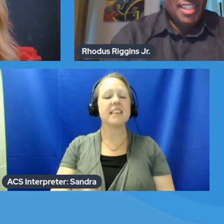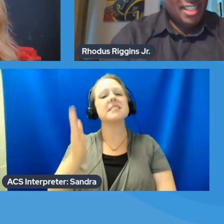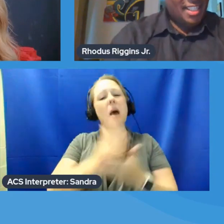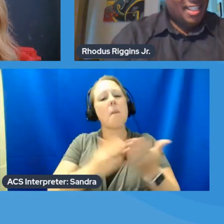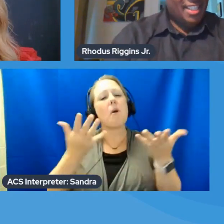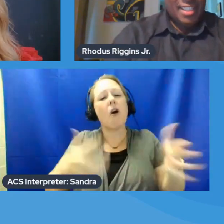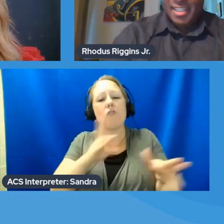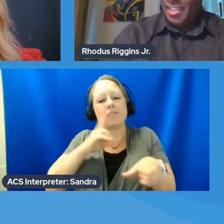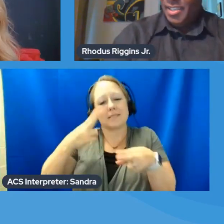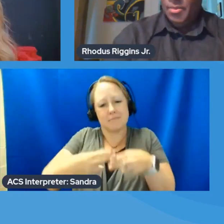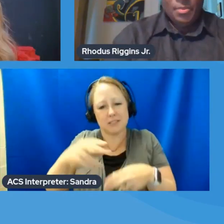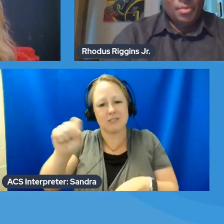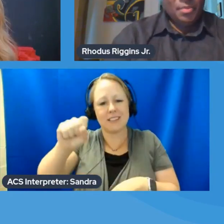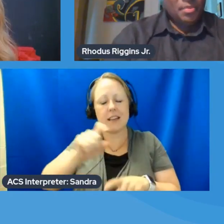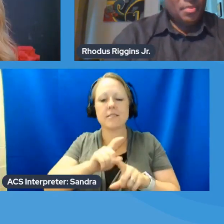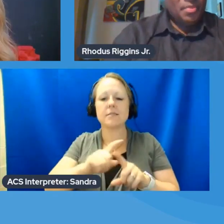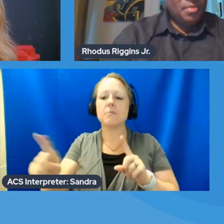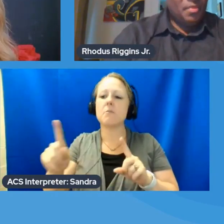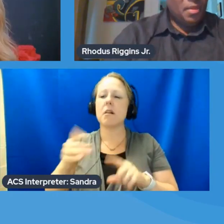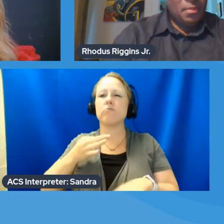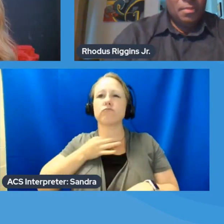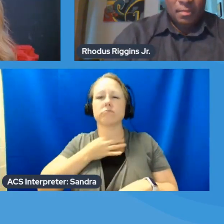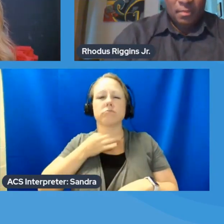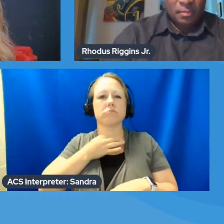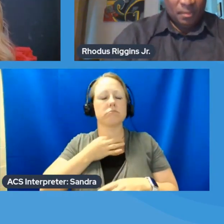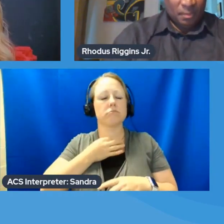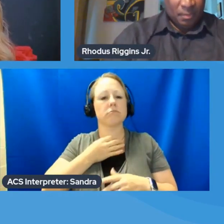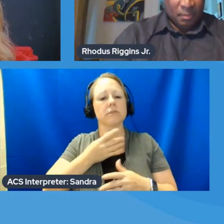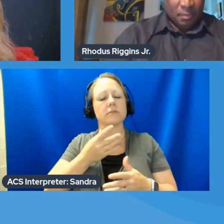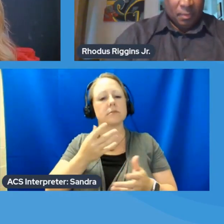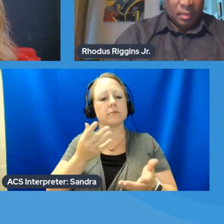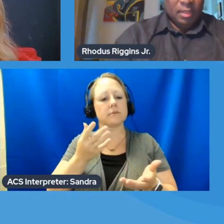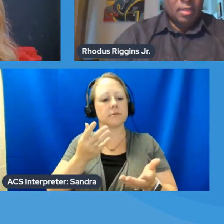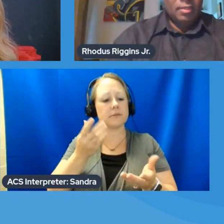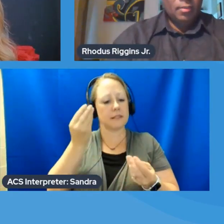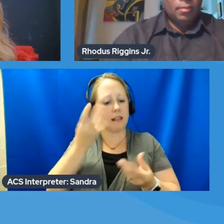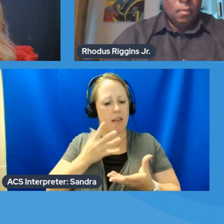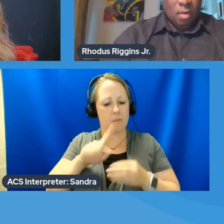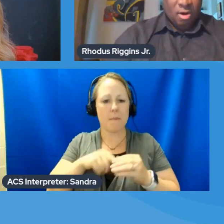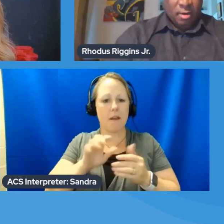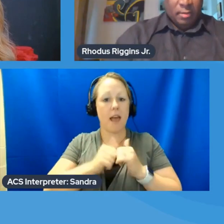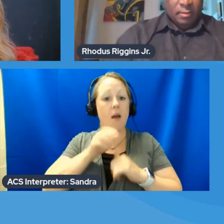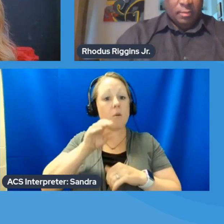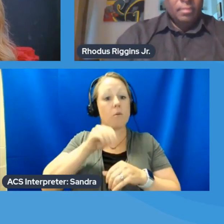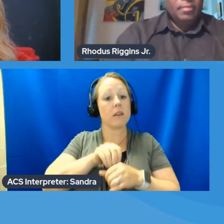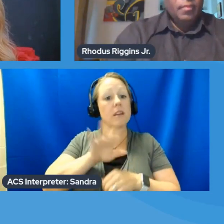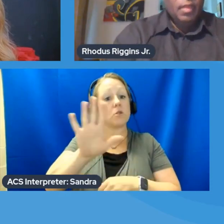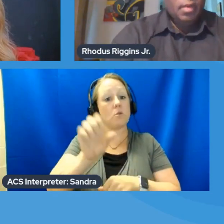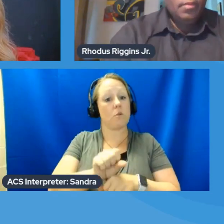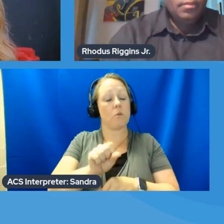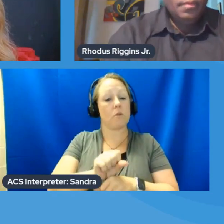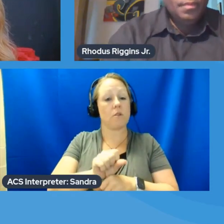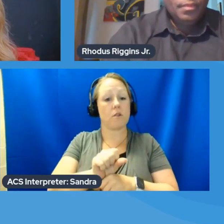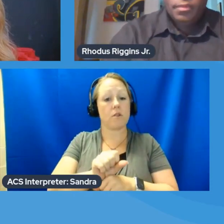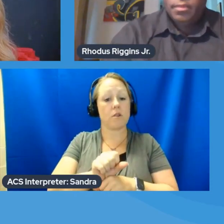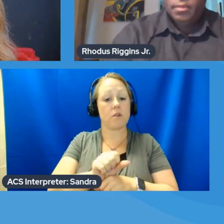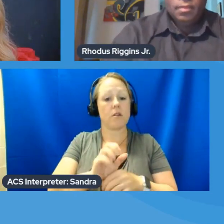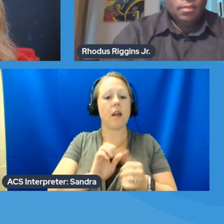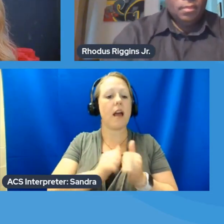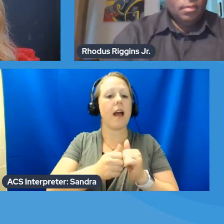but specifically I'd love to hear about how in your work you have collected and used data